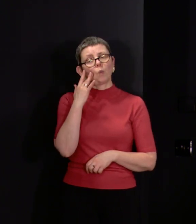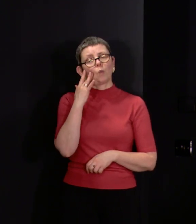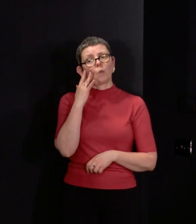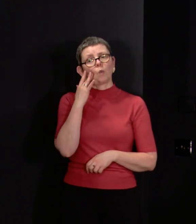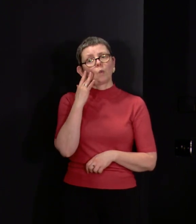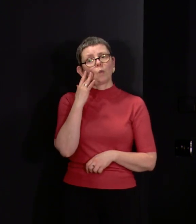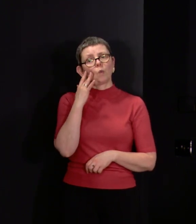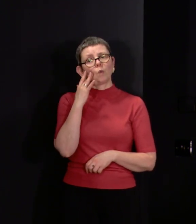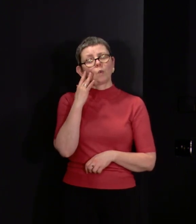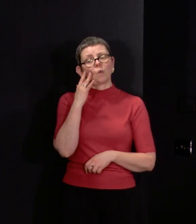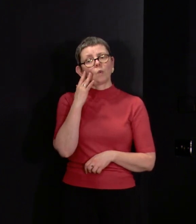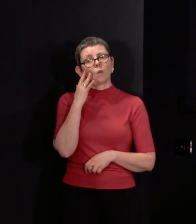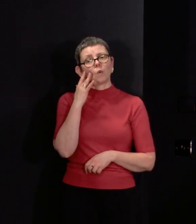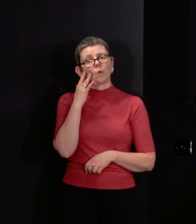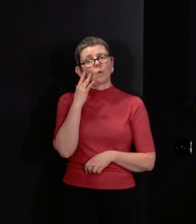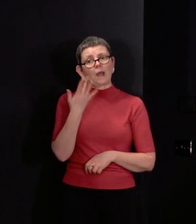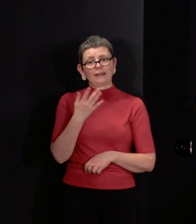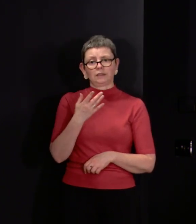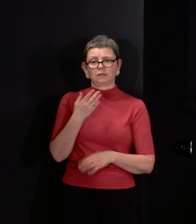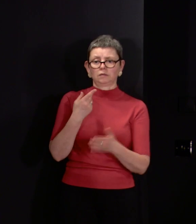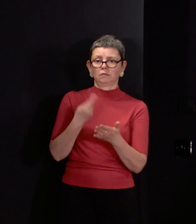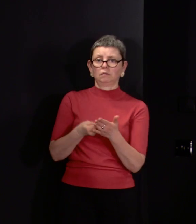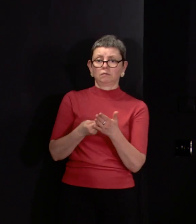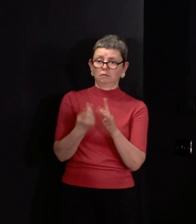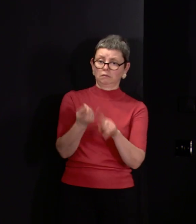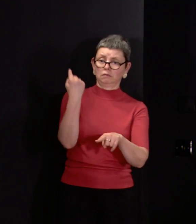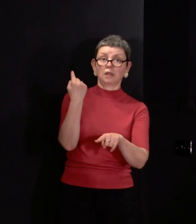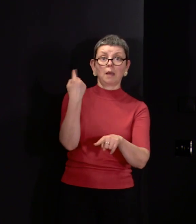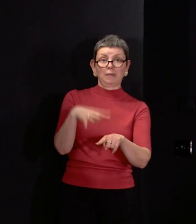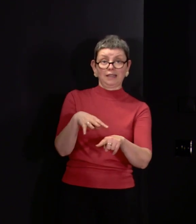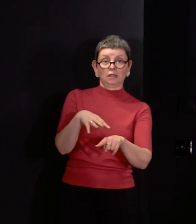in all good faith, a fixed penalty notice has been issued in circumstances that were